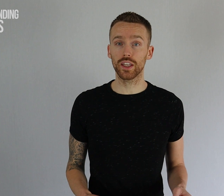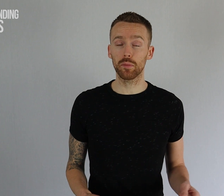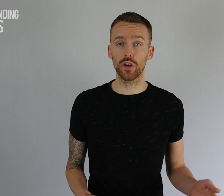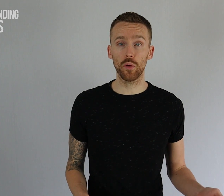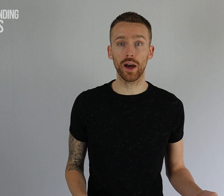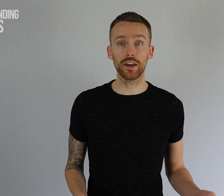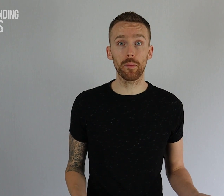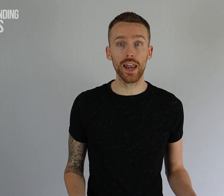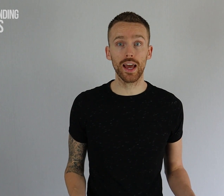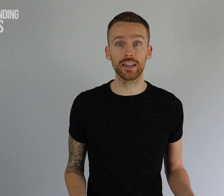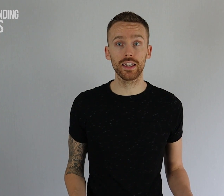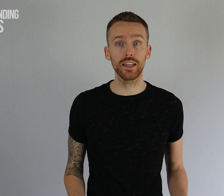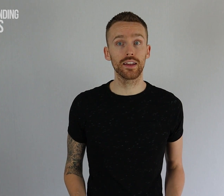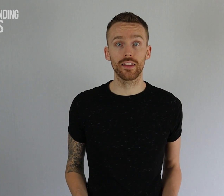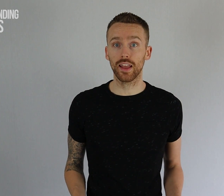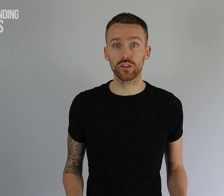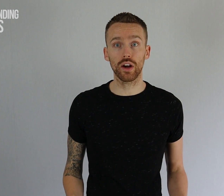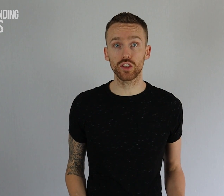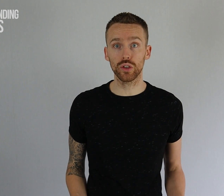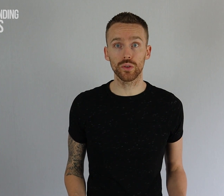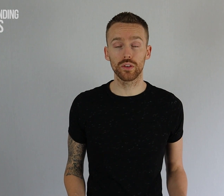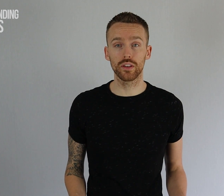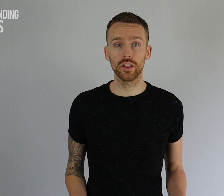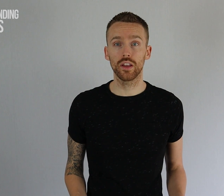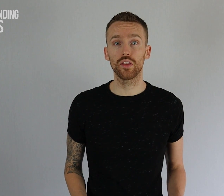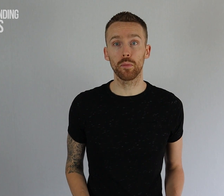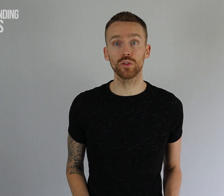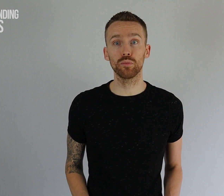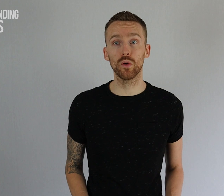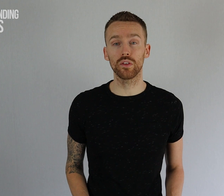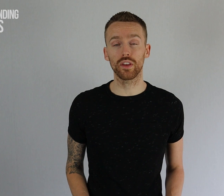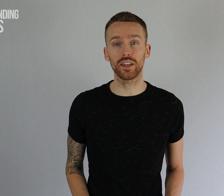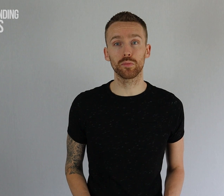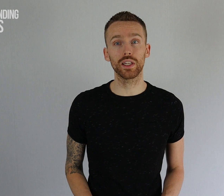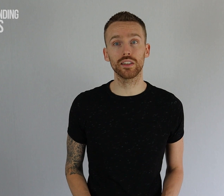you can keep a notepad and a pen handy, that's great too. The most important thing is, please